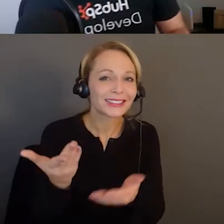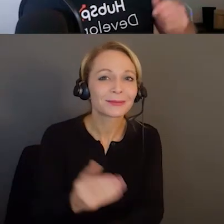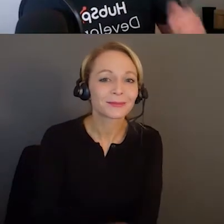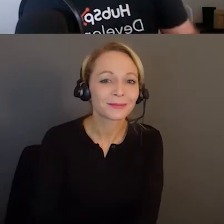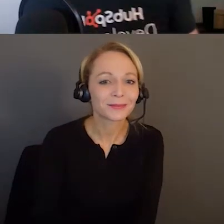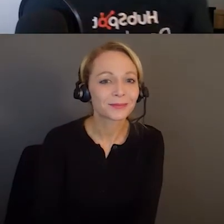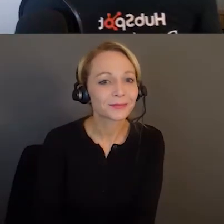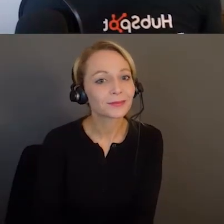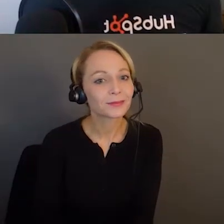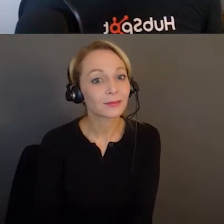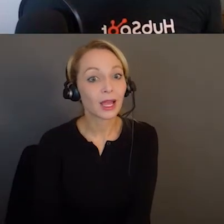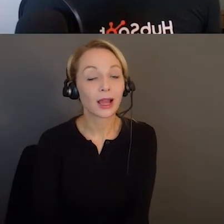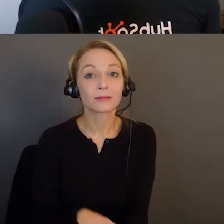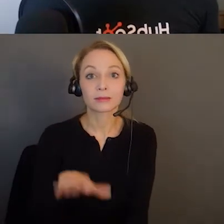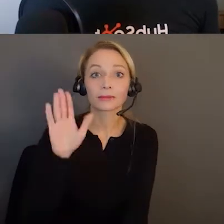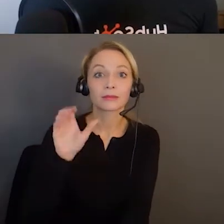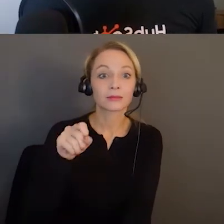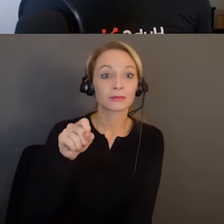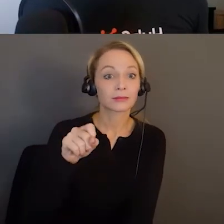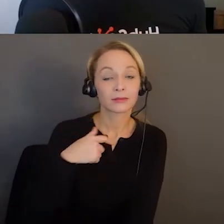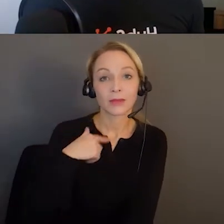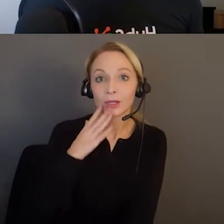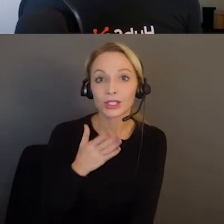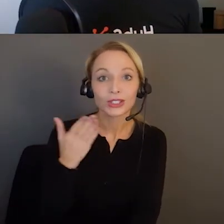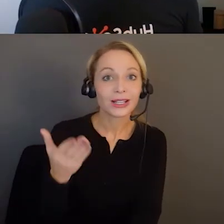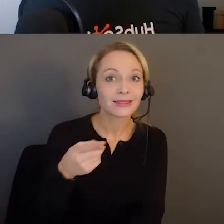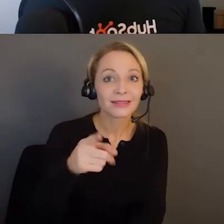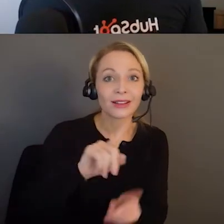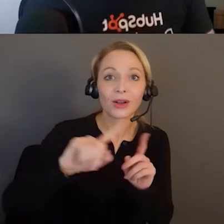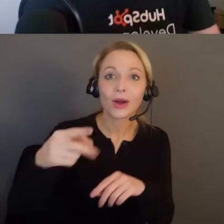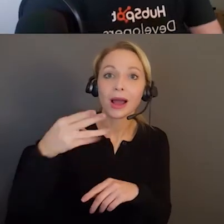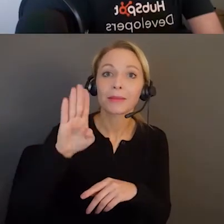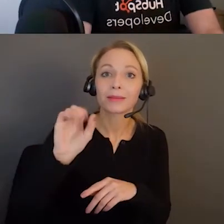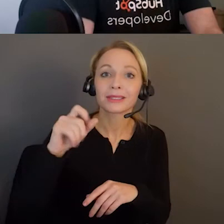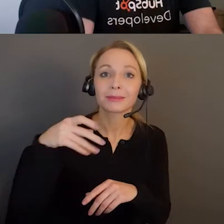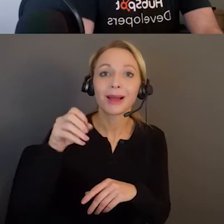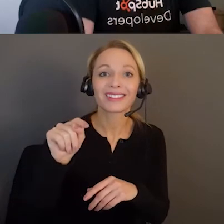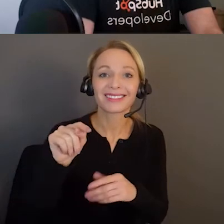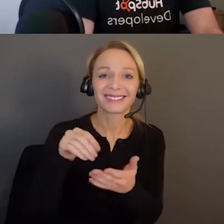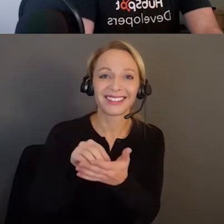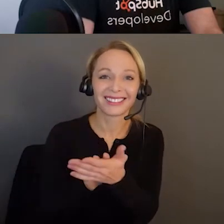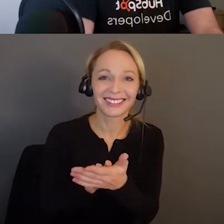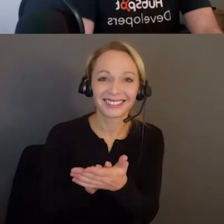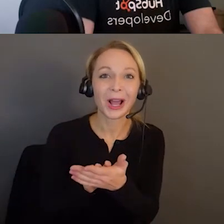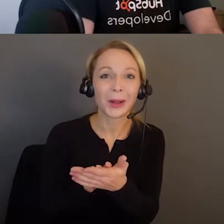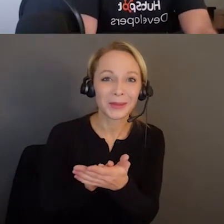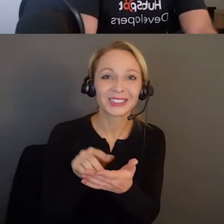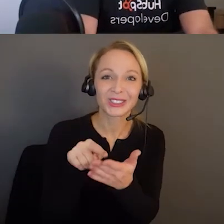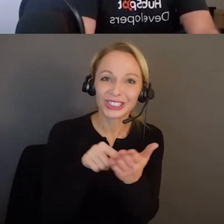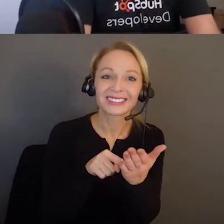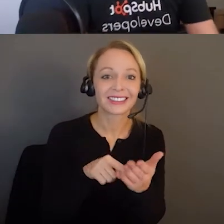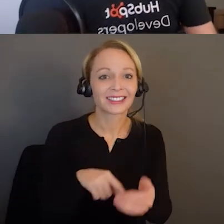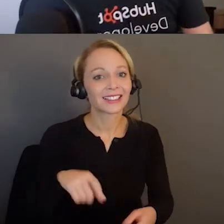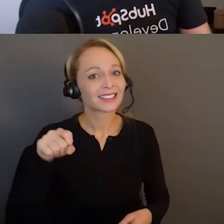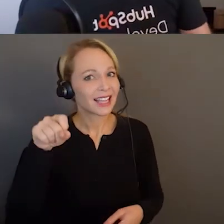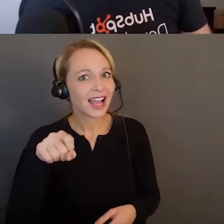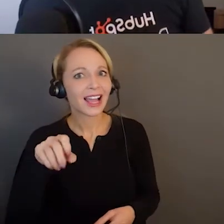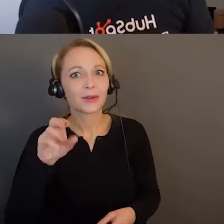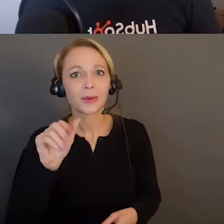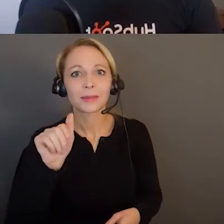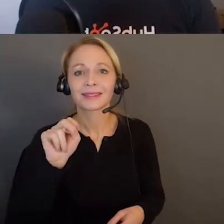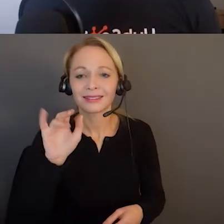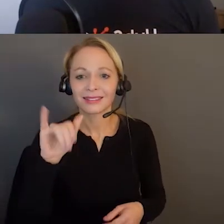I WOULD SUGGEST TO GO UP TO HUBHubSpot IMPORTATION.